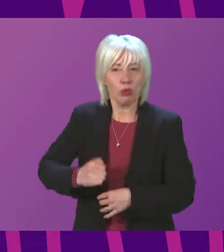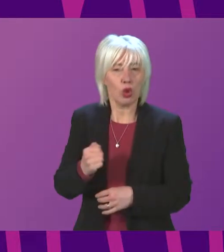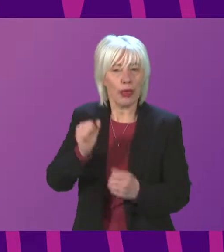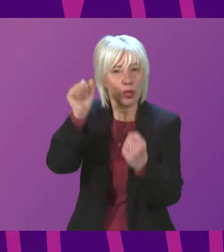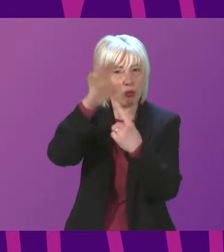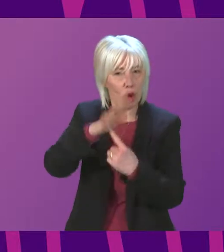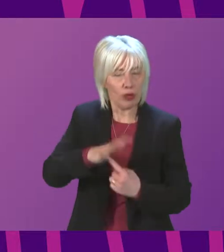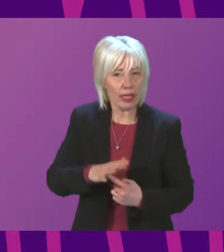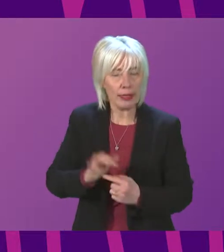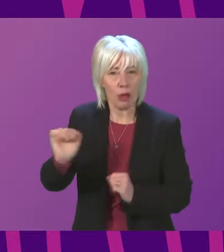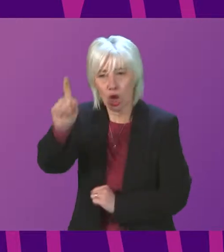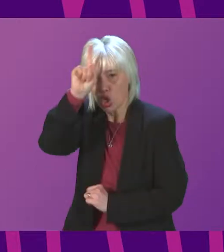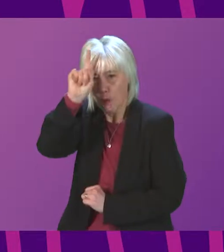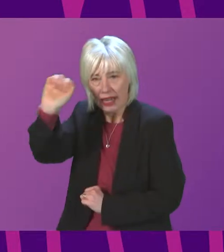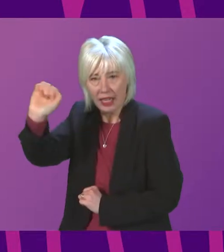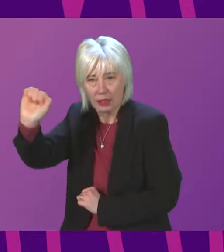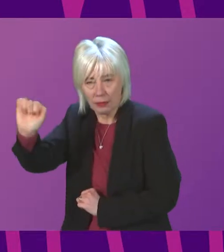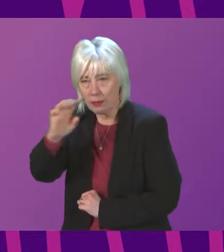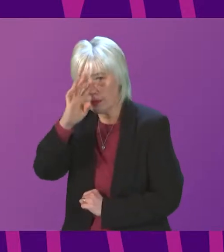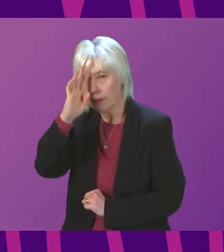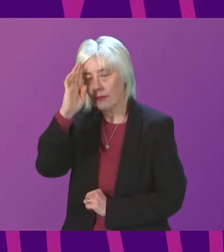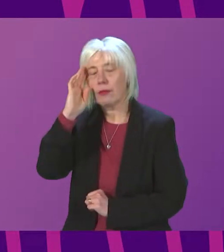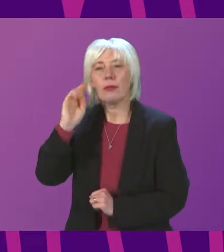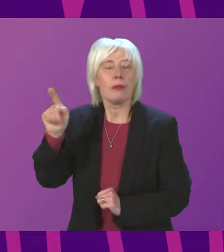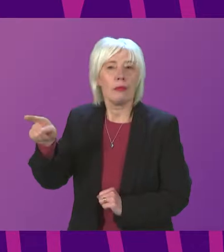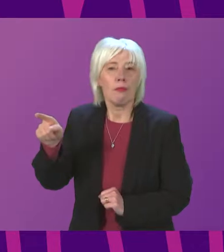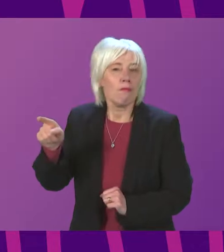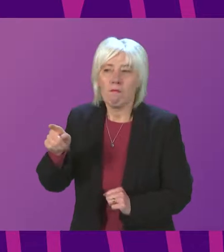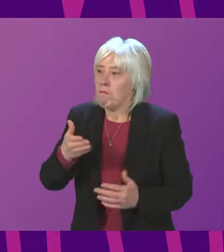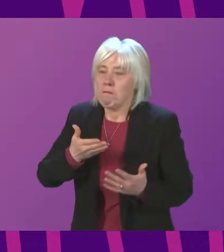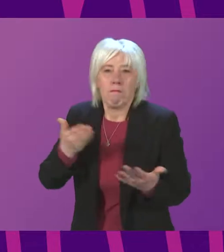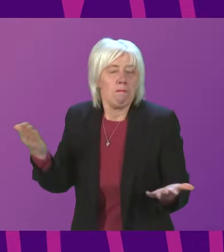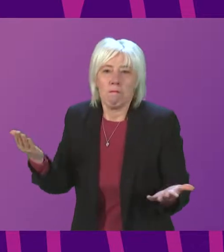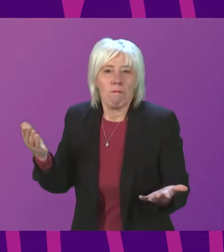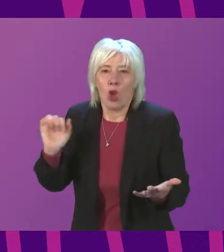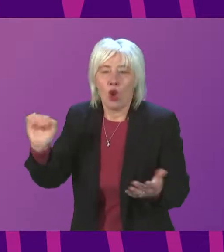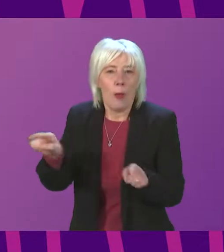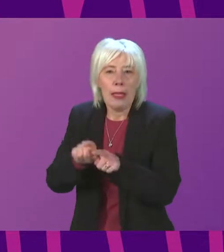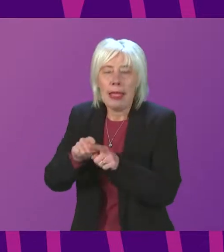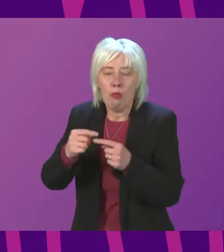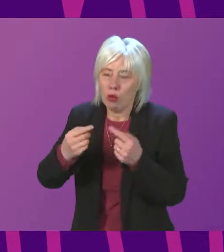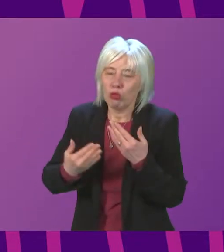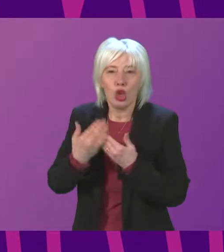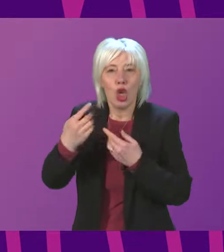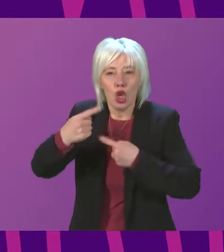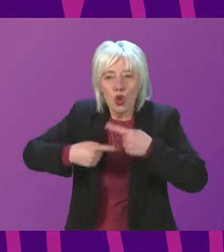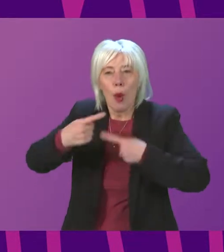Germany does not have anywhere near the renewable energy potential that Scotland has.